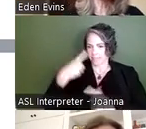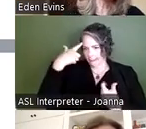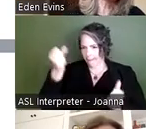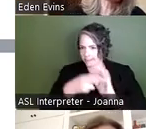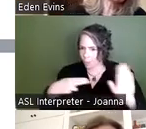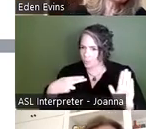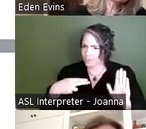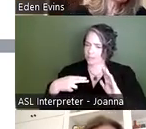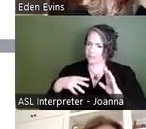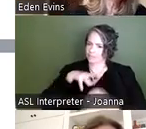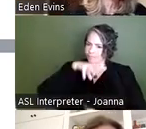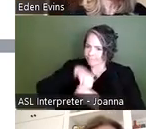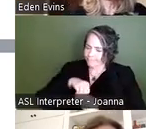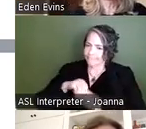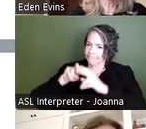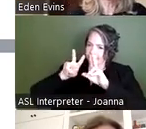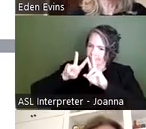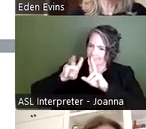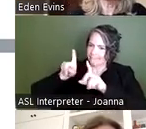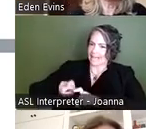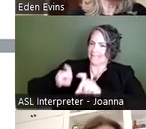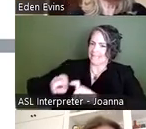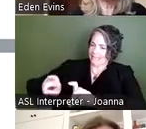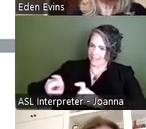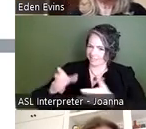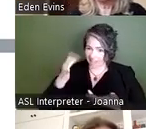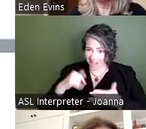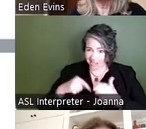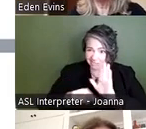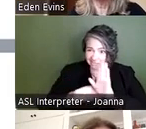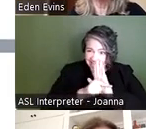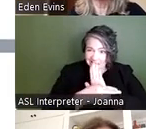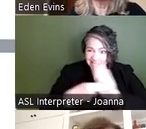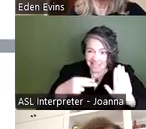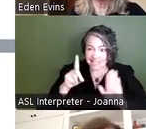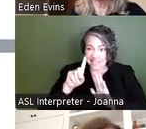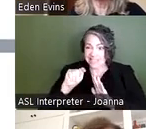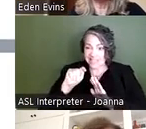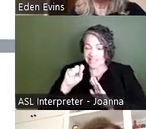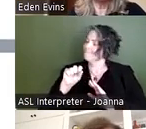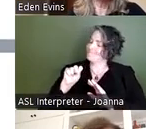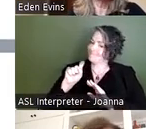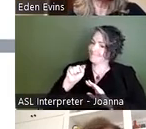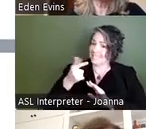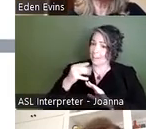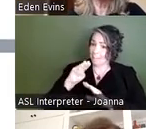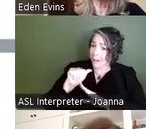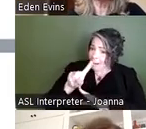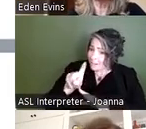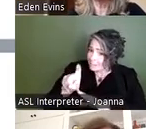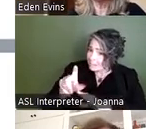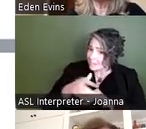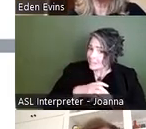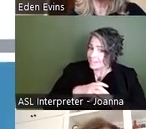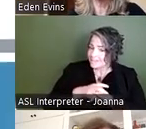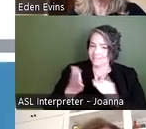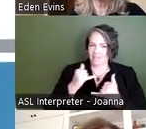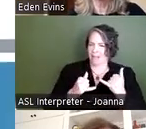You know, is it stigma? And then and then the next slide, please, which is my last slide,